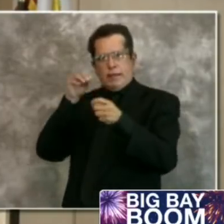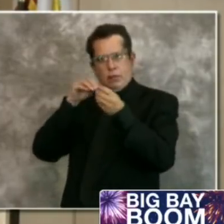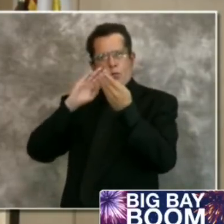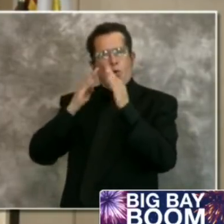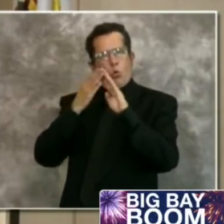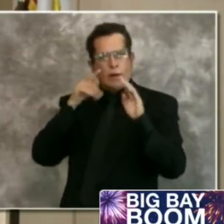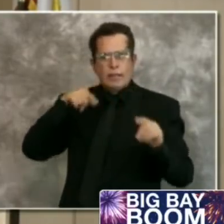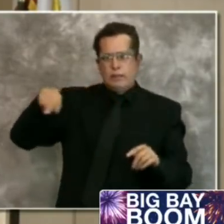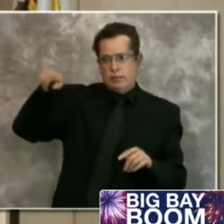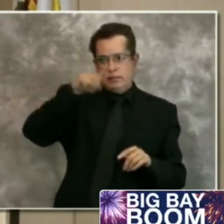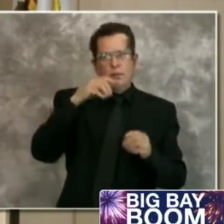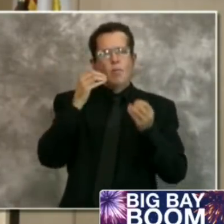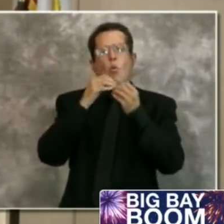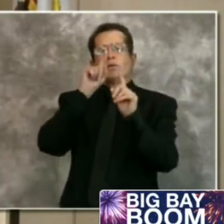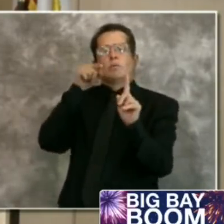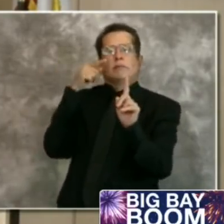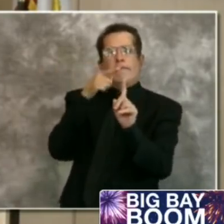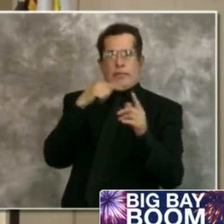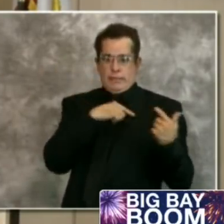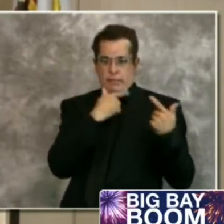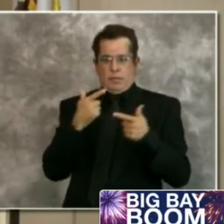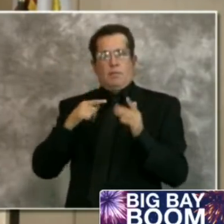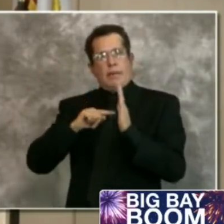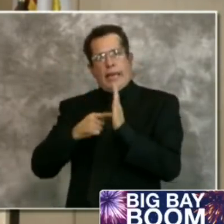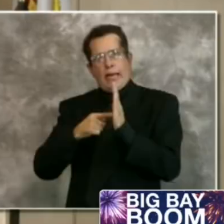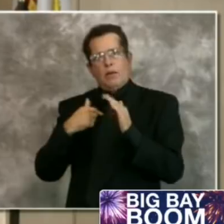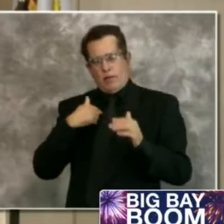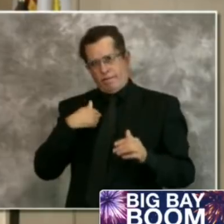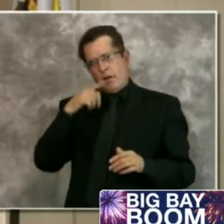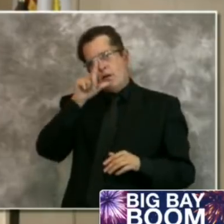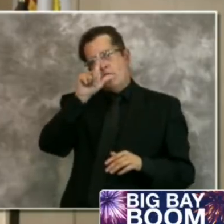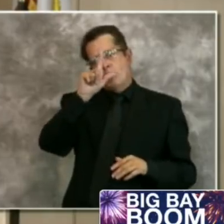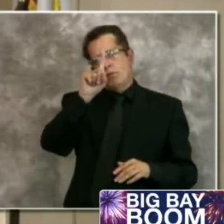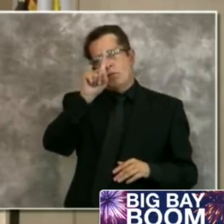TO THE SEAL. THANK YOU. SO NOW TO TALK ABOUT IN GENERAL AND COMMUNITY OUTBREAKS IN